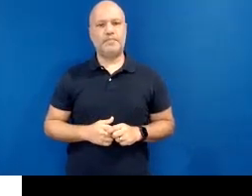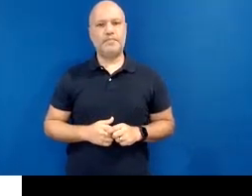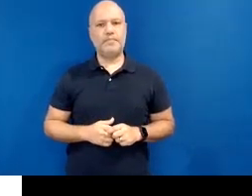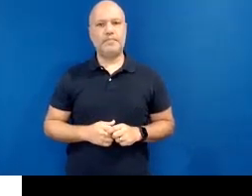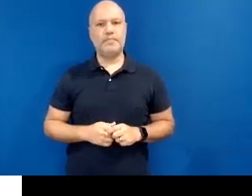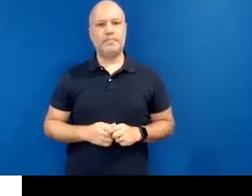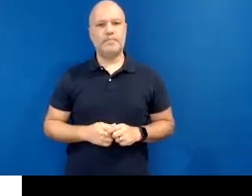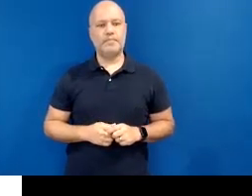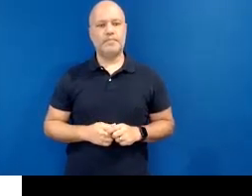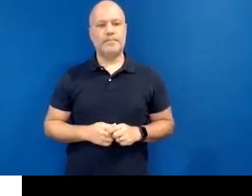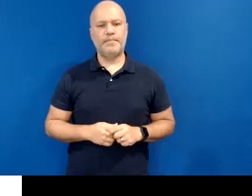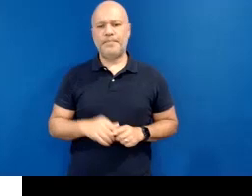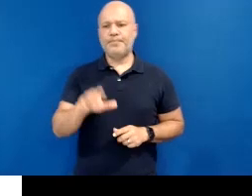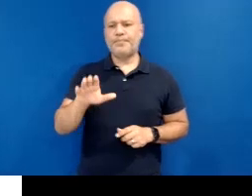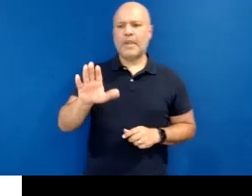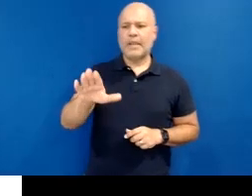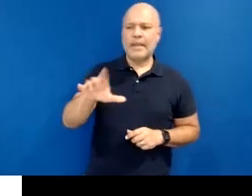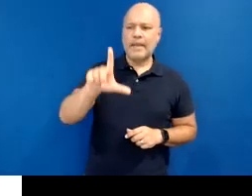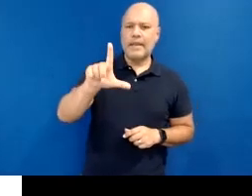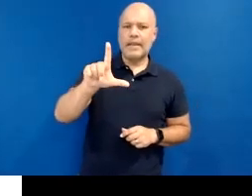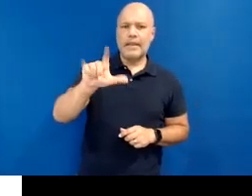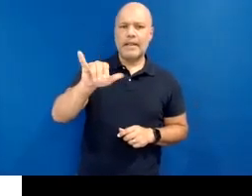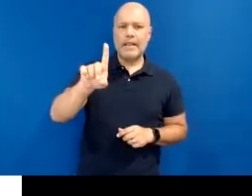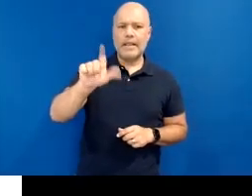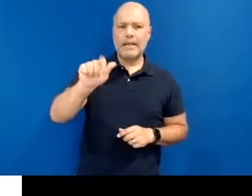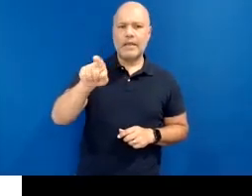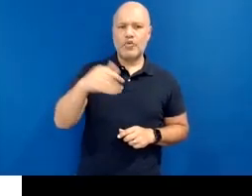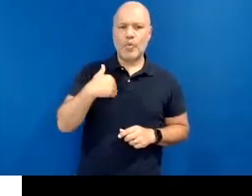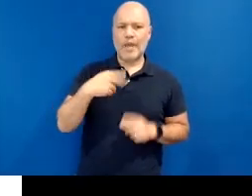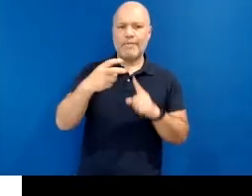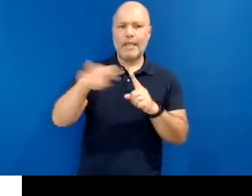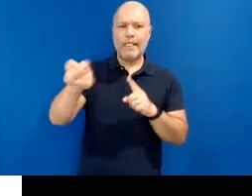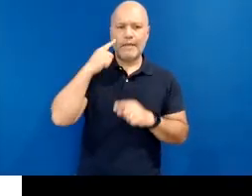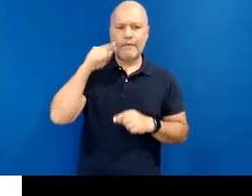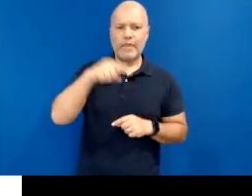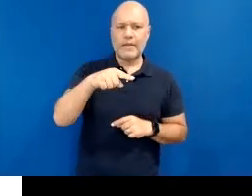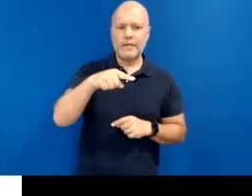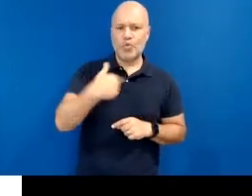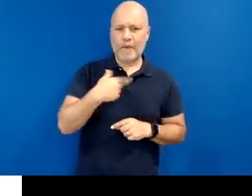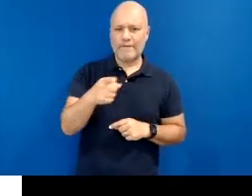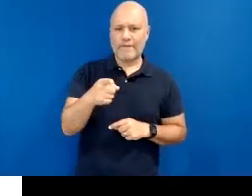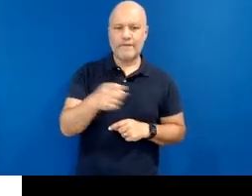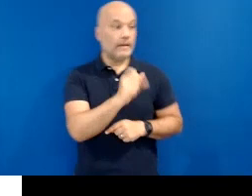Linda, do you have the do you have the, the link for this? Linda K? Yeah, I can drop it.